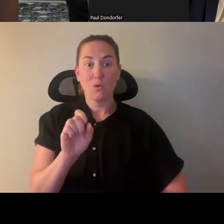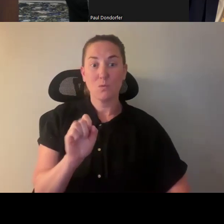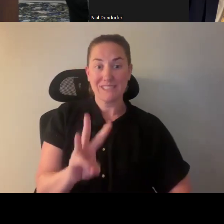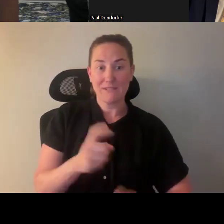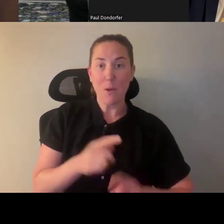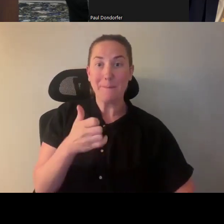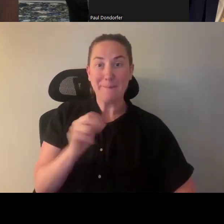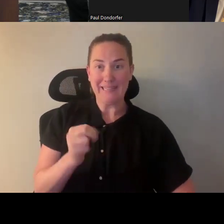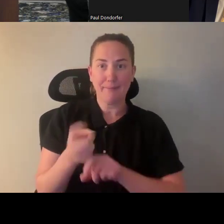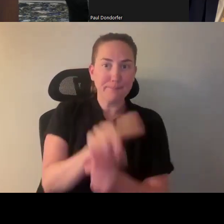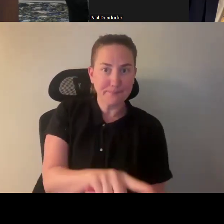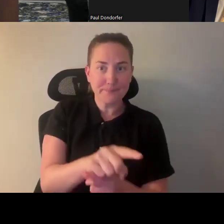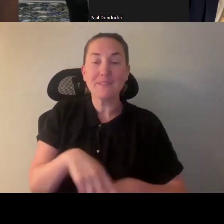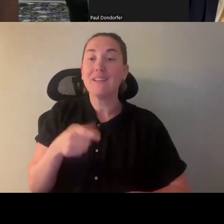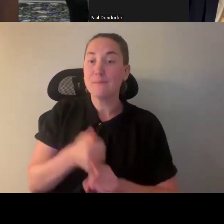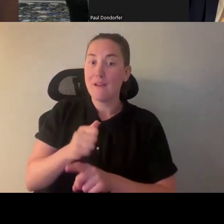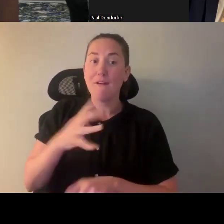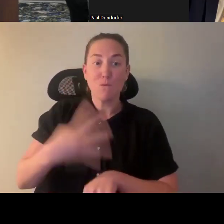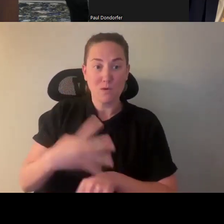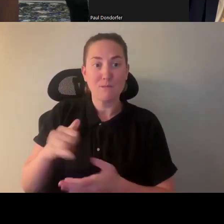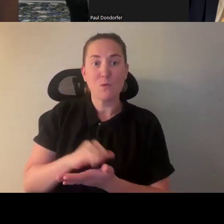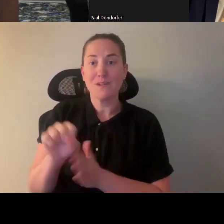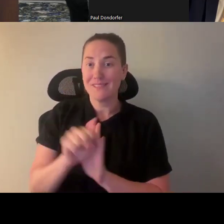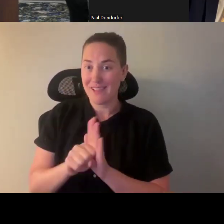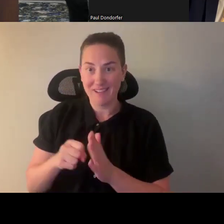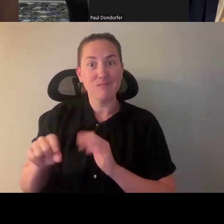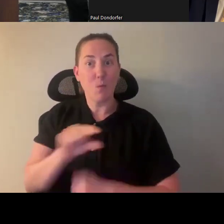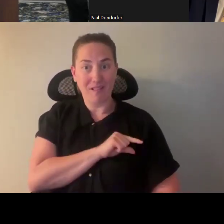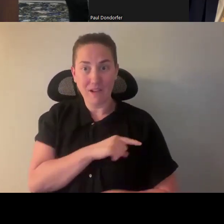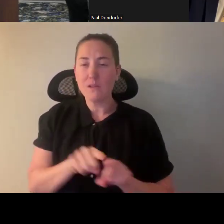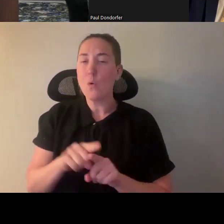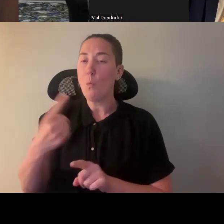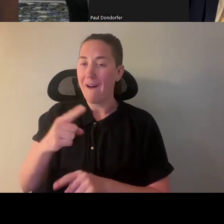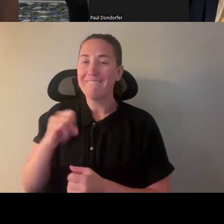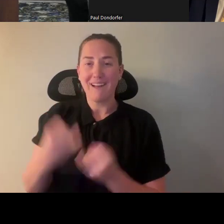is a four-time New York State placer two-time finalist and won the New York State Championship